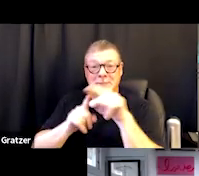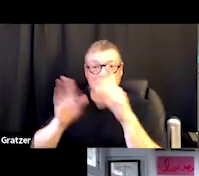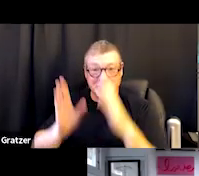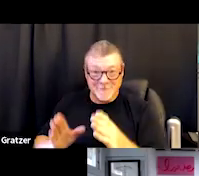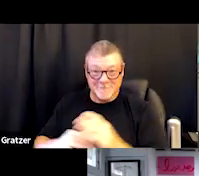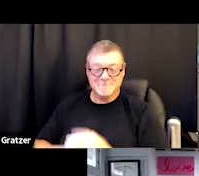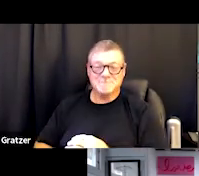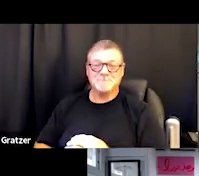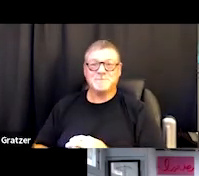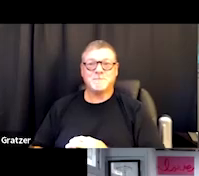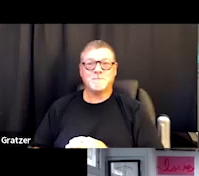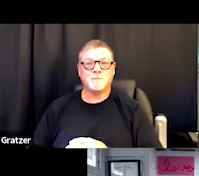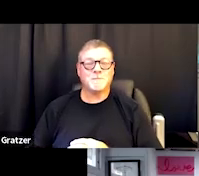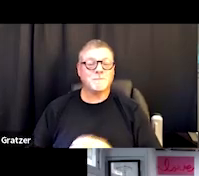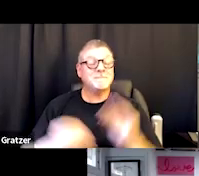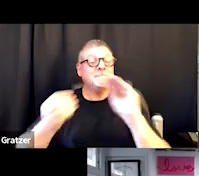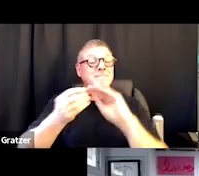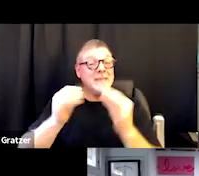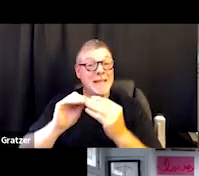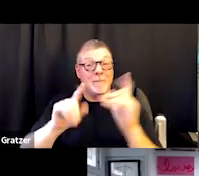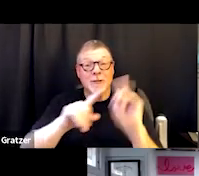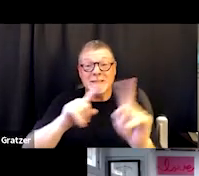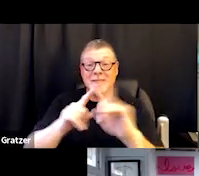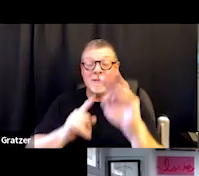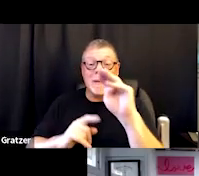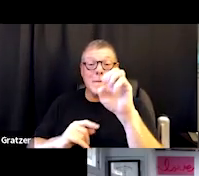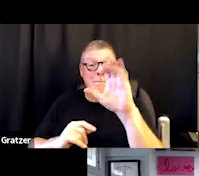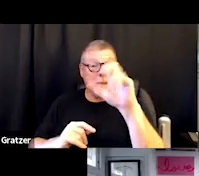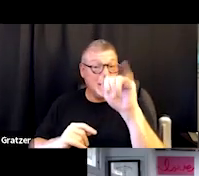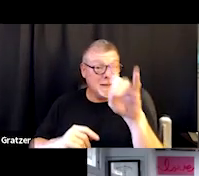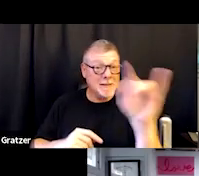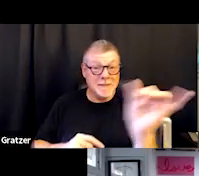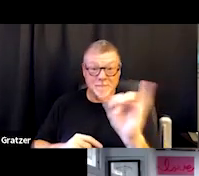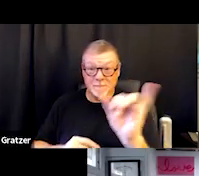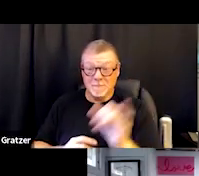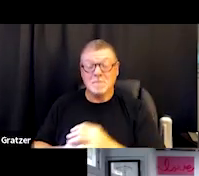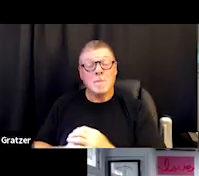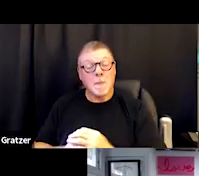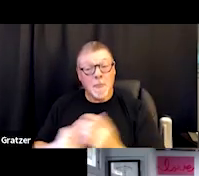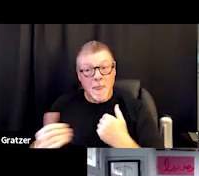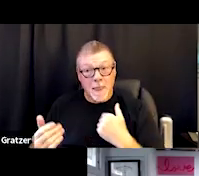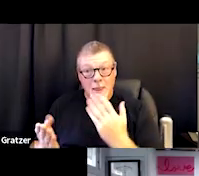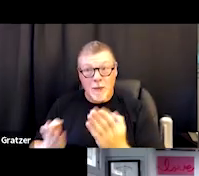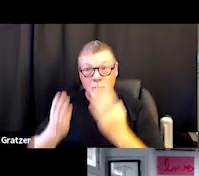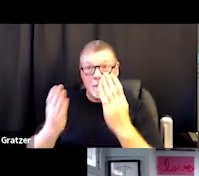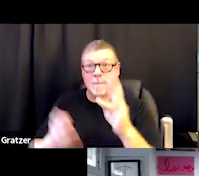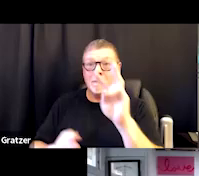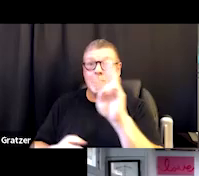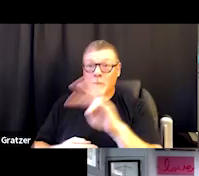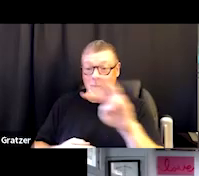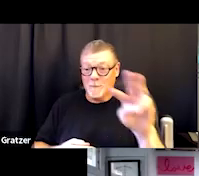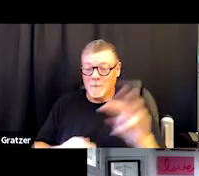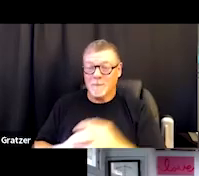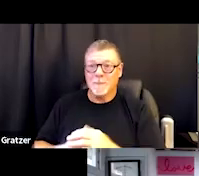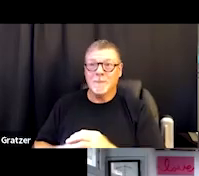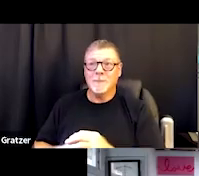A number of states are using Medicaid in that same way. And so I recommend on the SOAR website, again, Abby was referencing, we've got a bunch